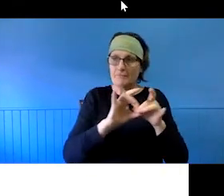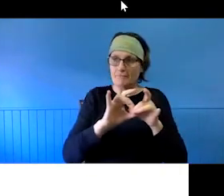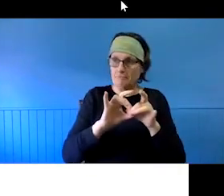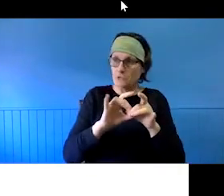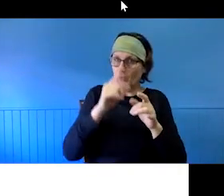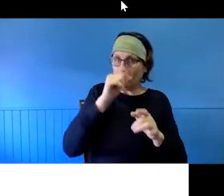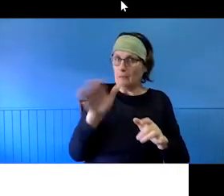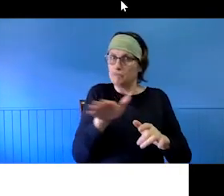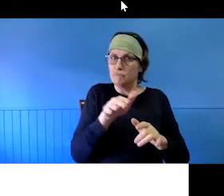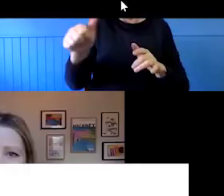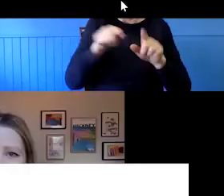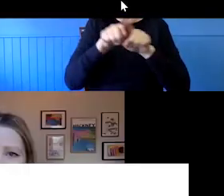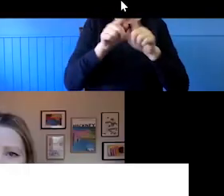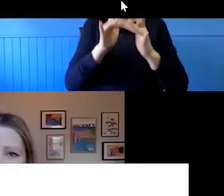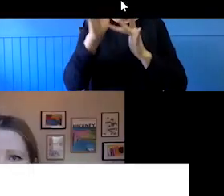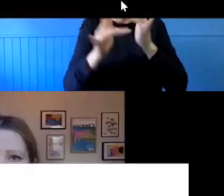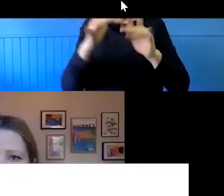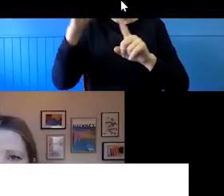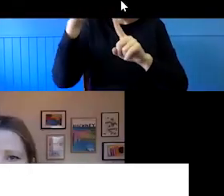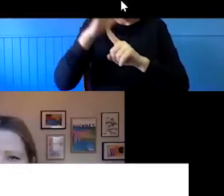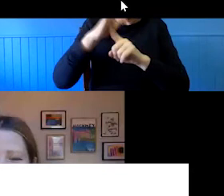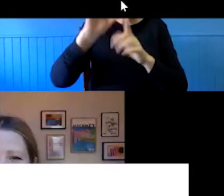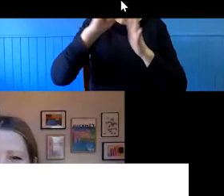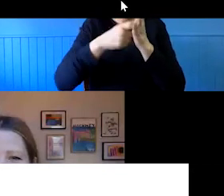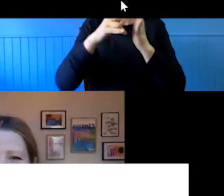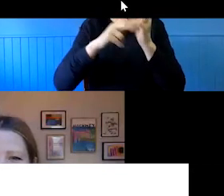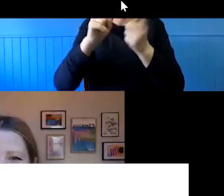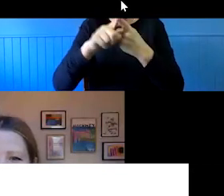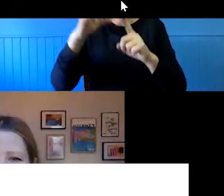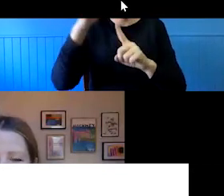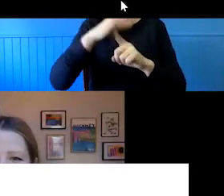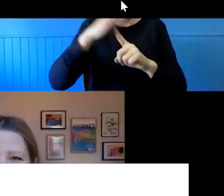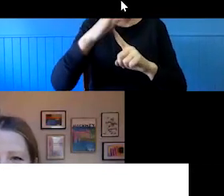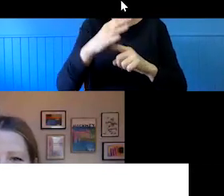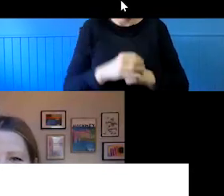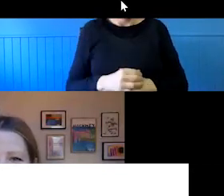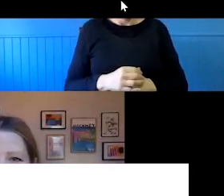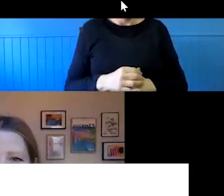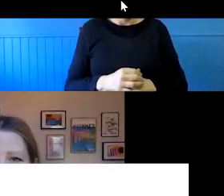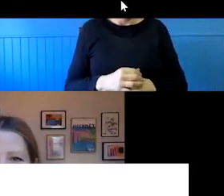becomes key. Presence is really important. Given the seriousness of